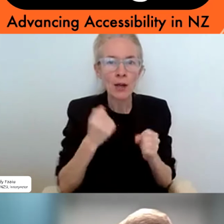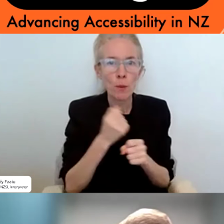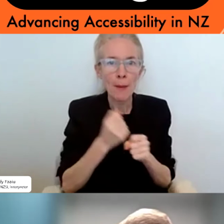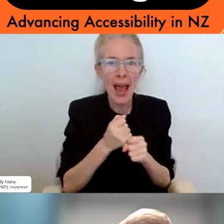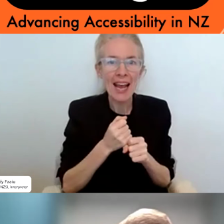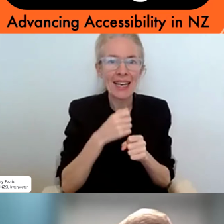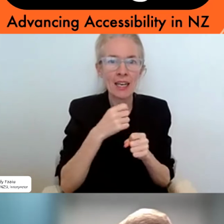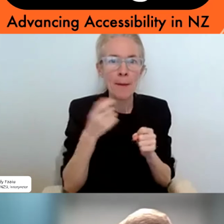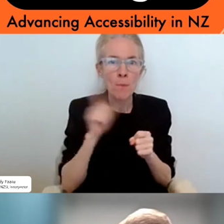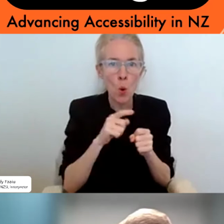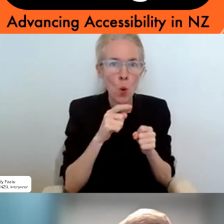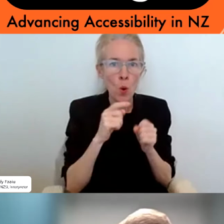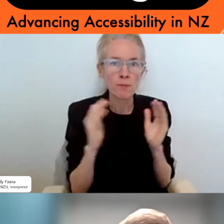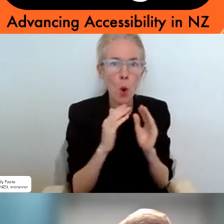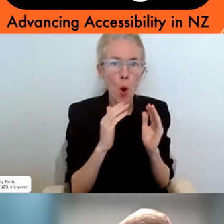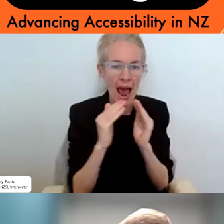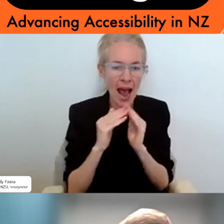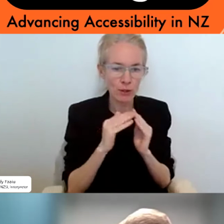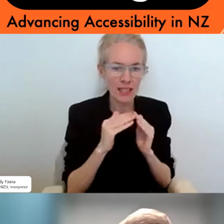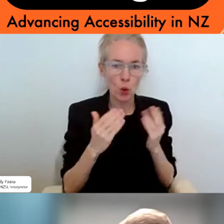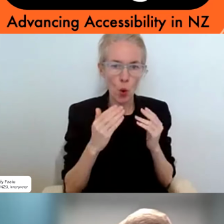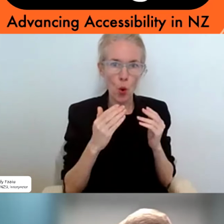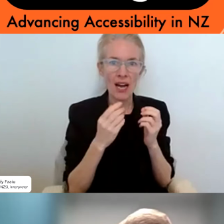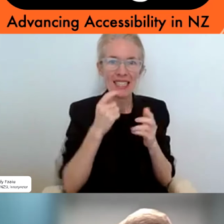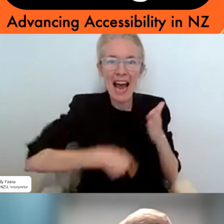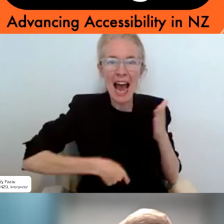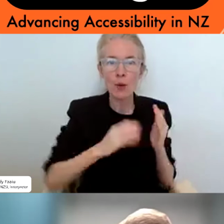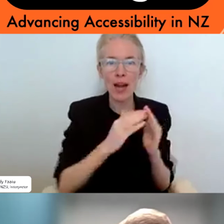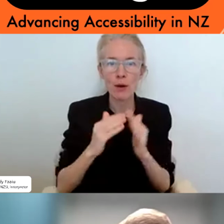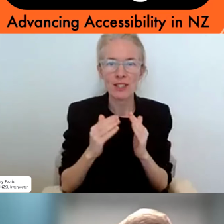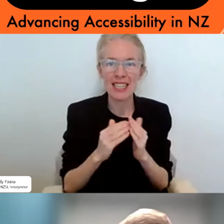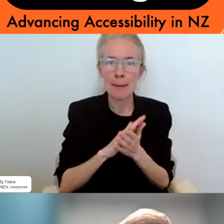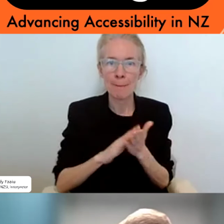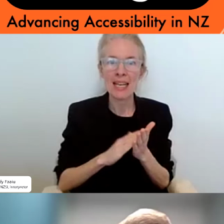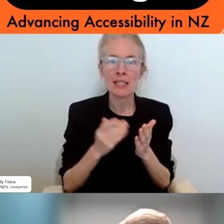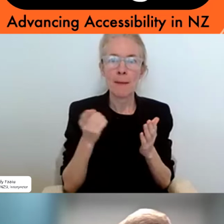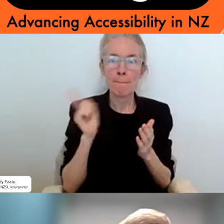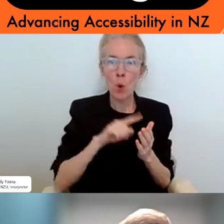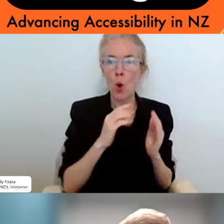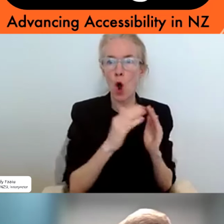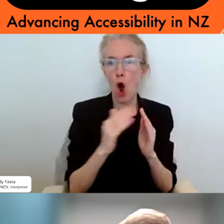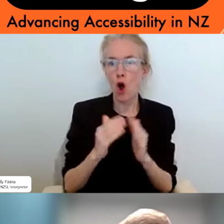so reduced development costs for smaller homes, so we get a proliferation